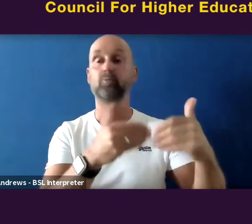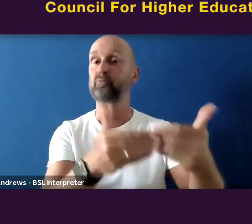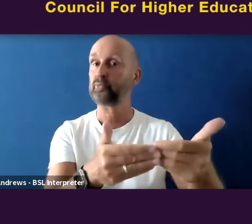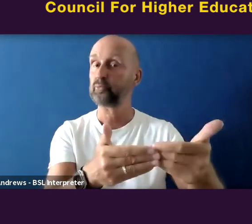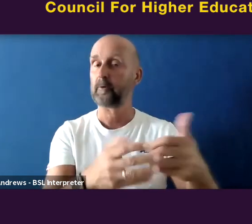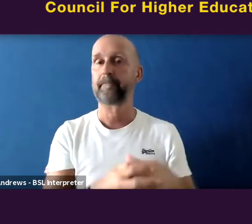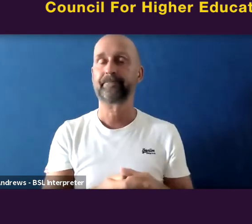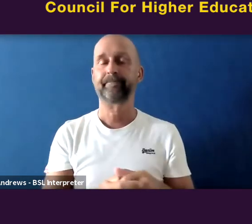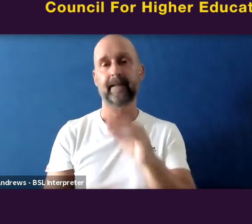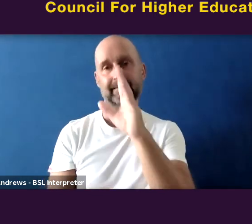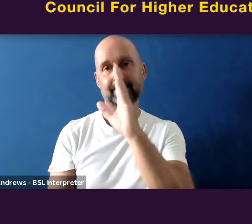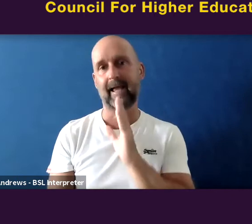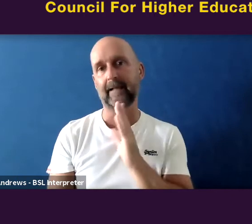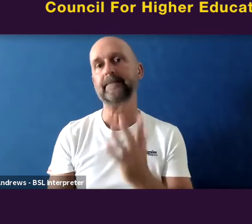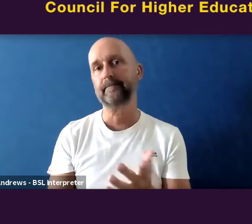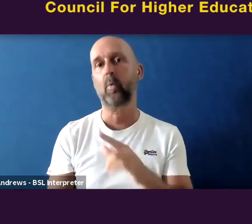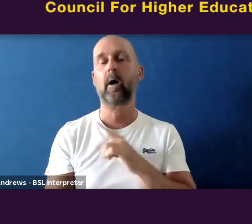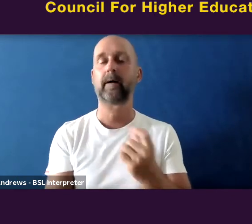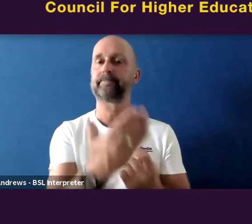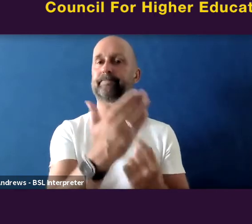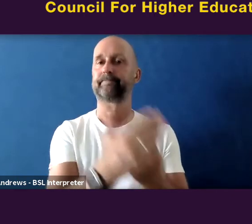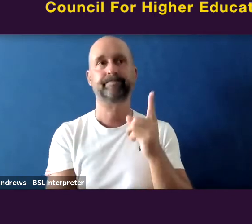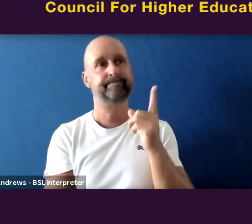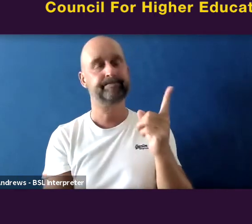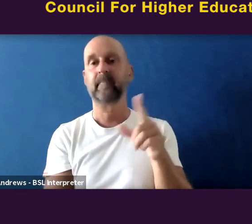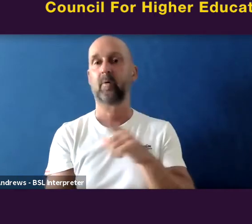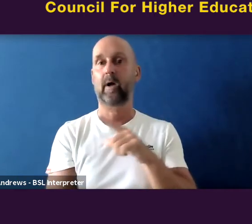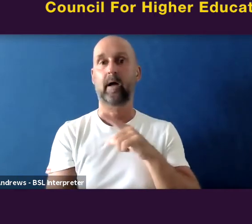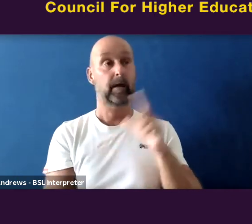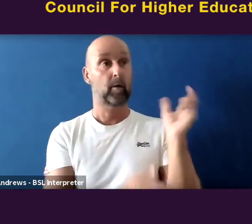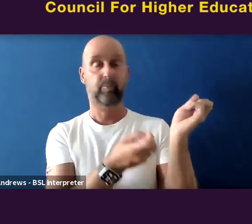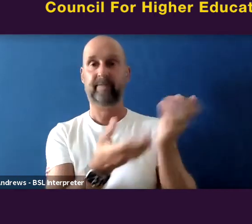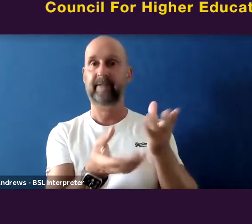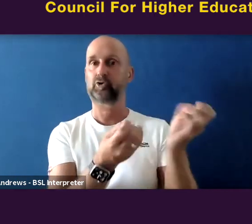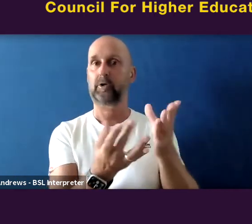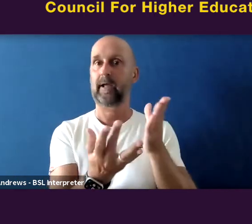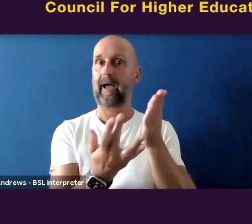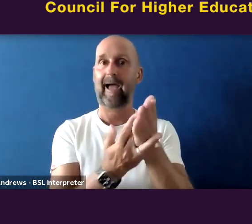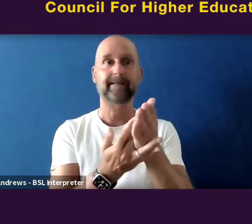Sadly, in the current climate, with the decline of provision and access to arts education,